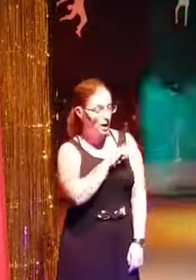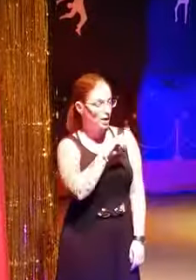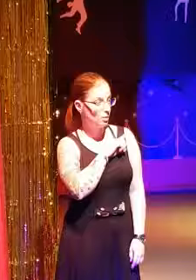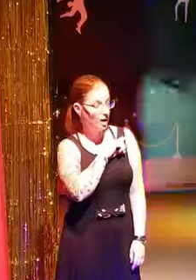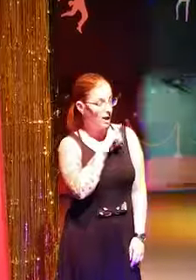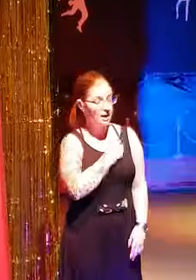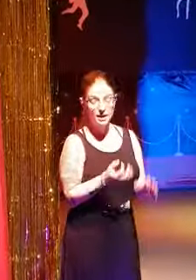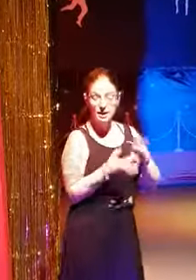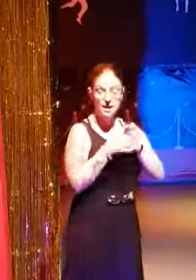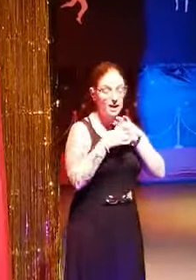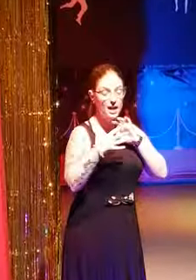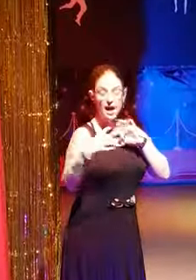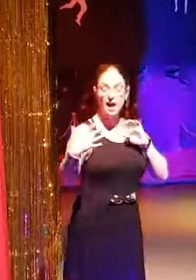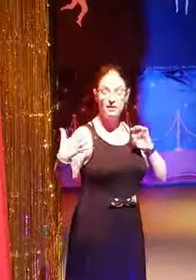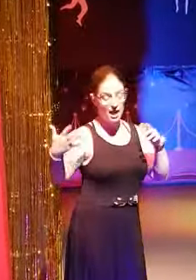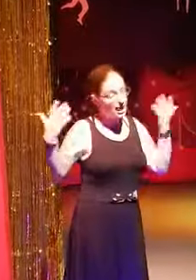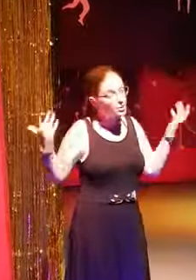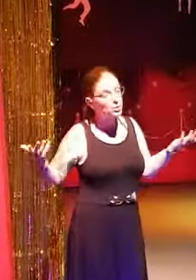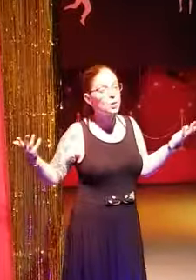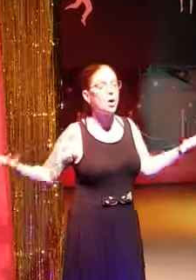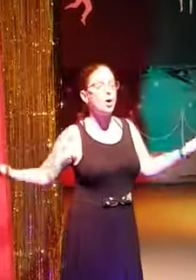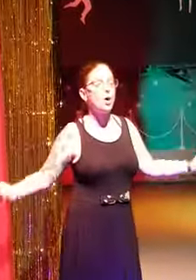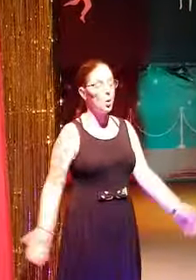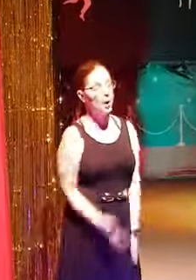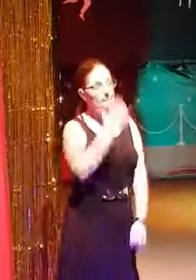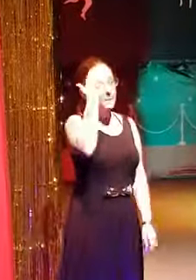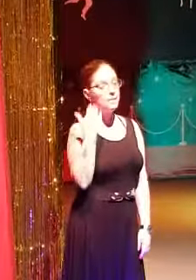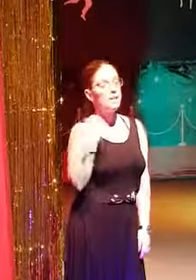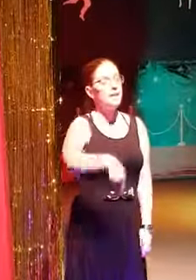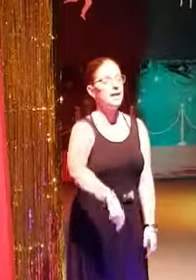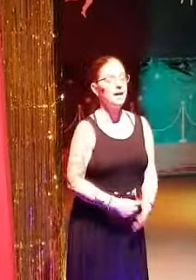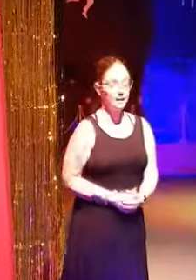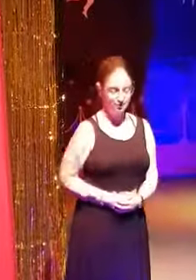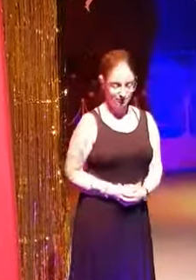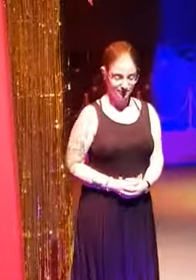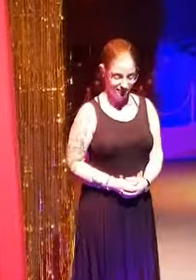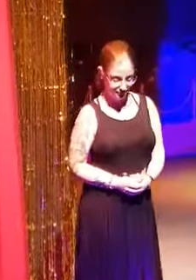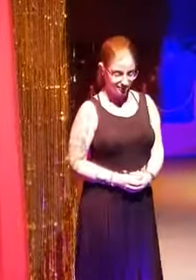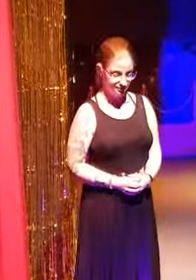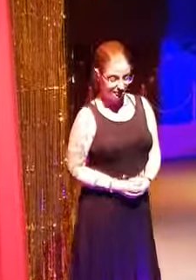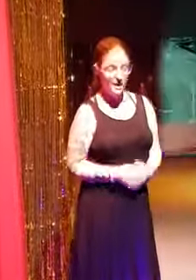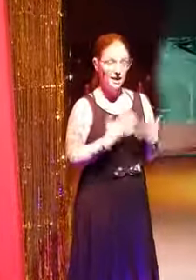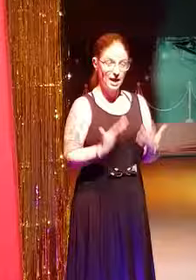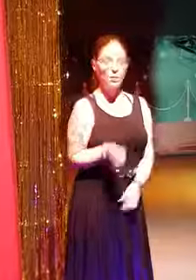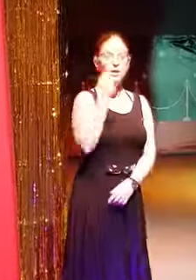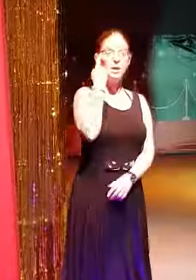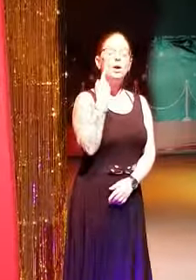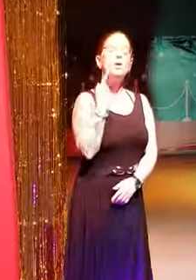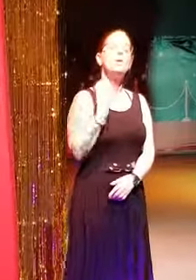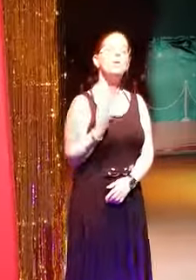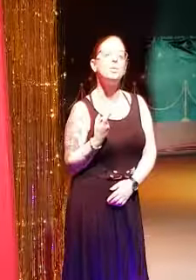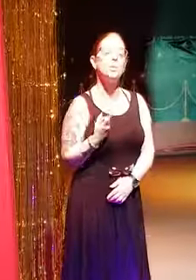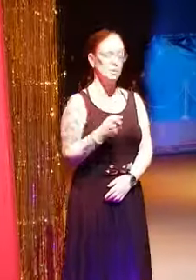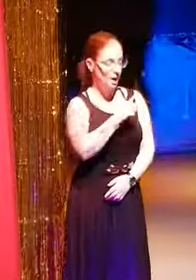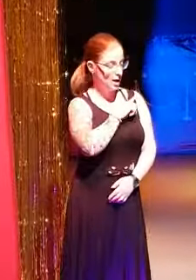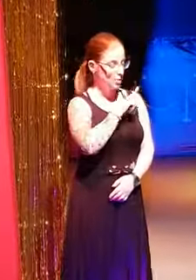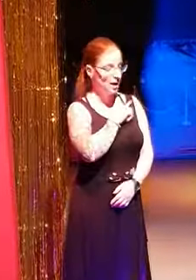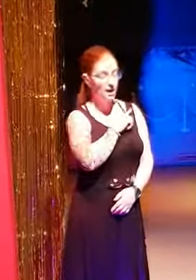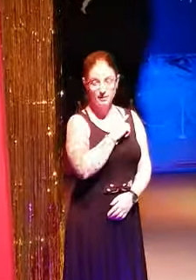Why why?? Did I ever let you go? Mamma Mia! Now I really know Why Why